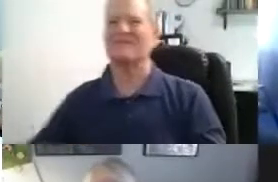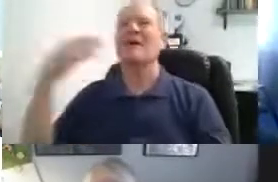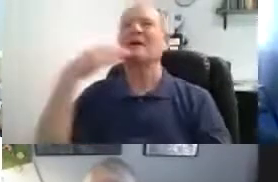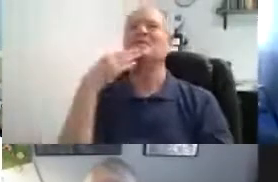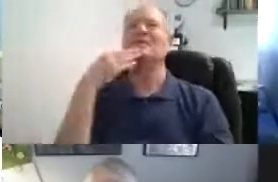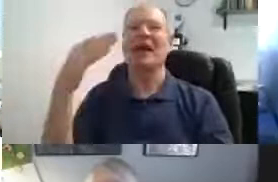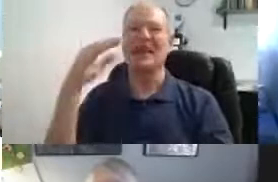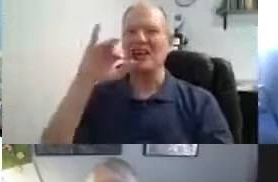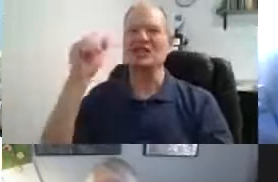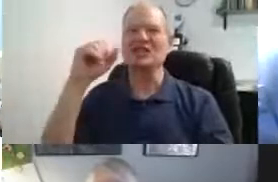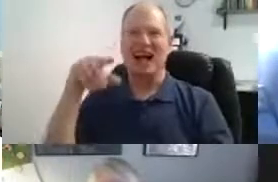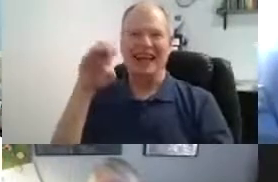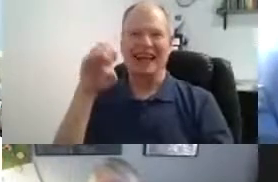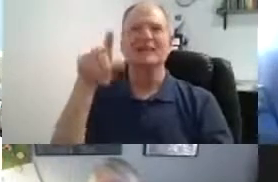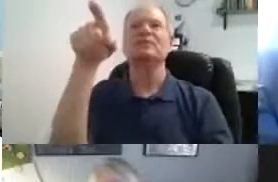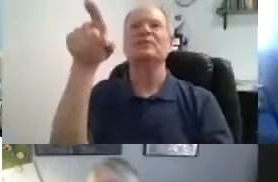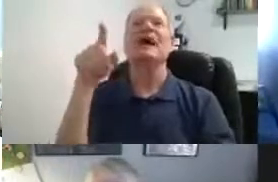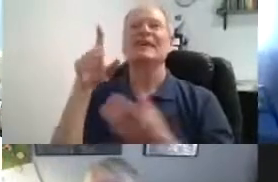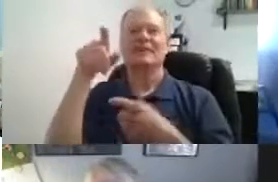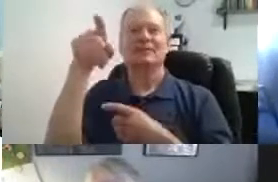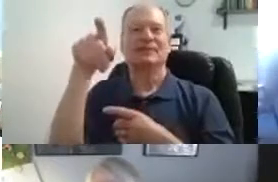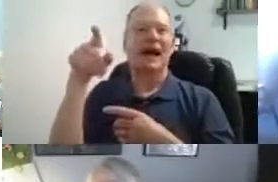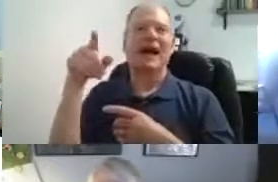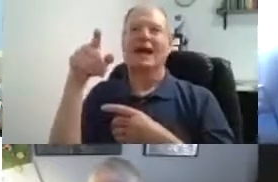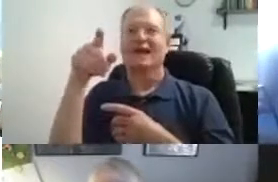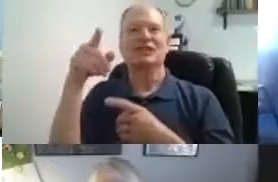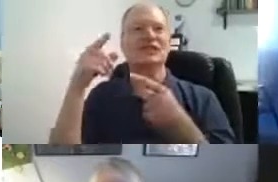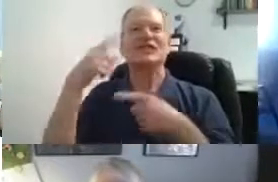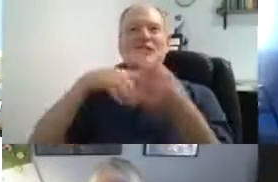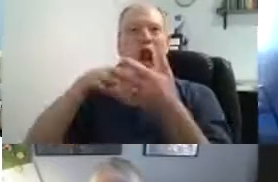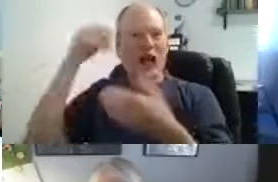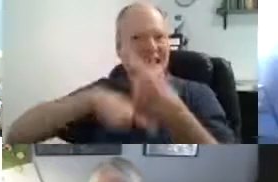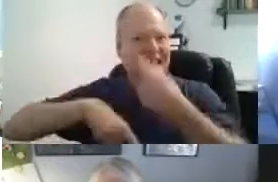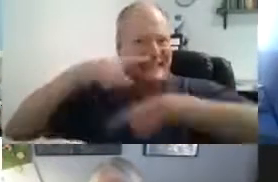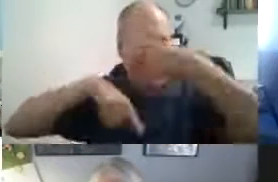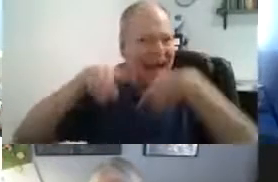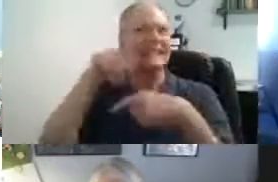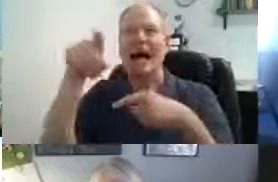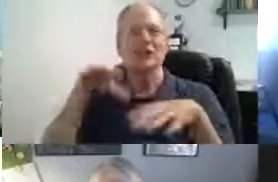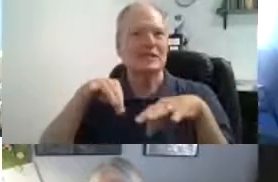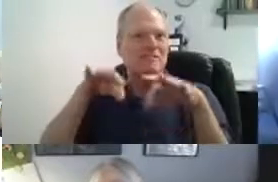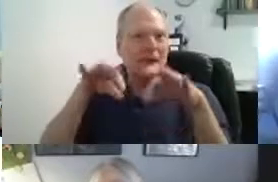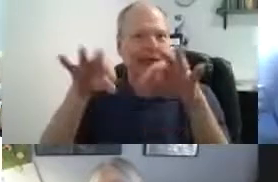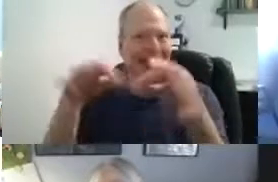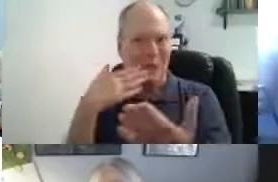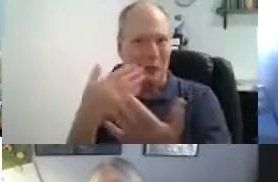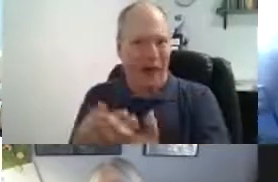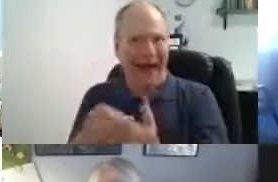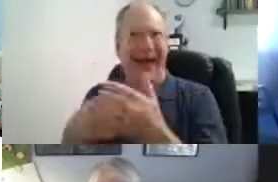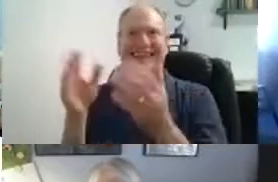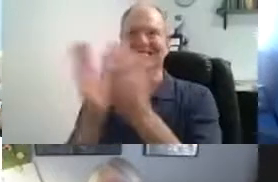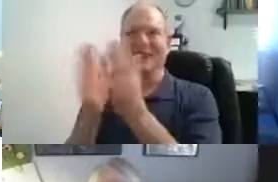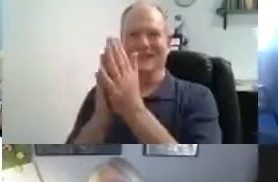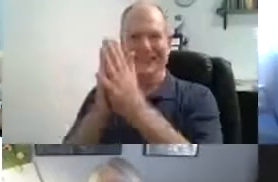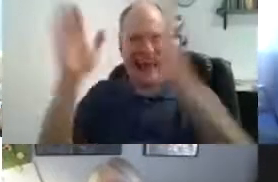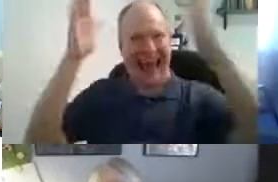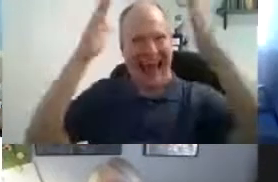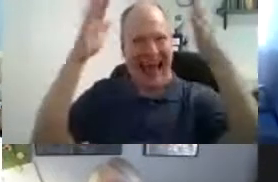Thank you, Jacque. So you know, she is learning ASL. She has been picking up well.